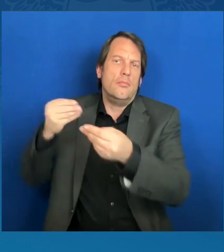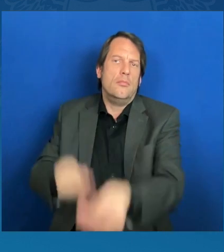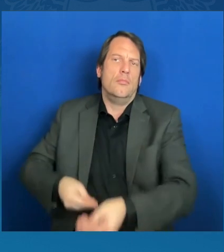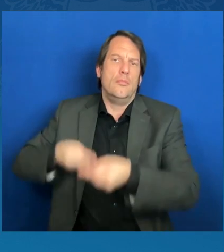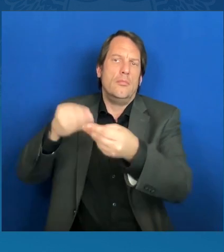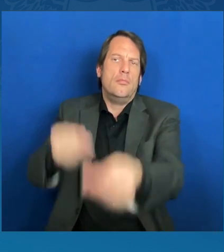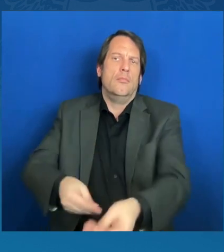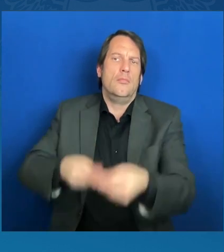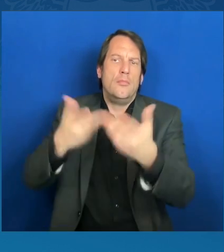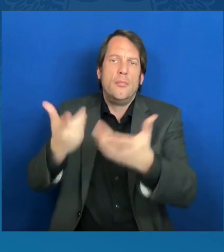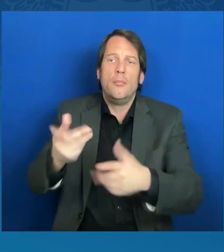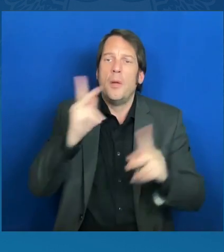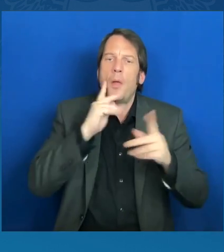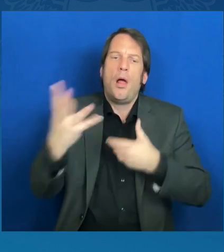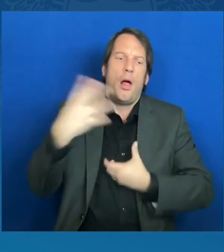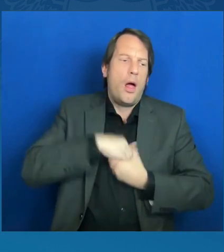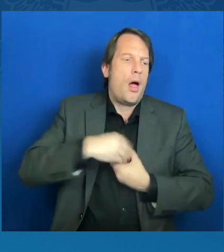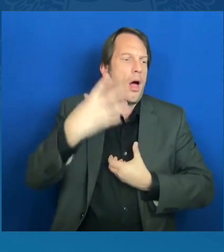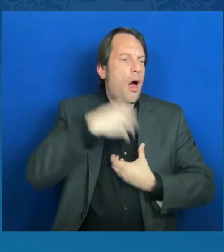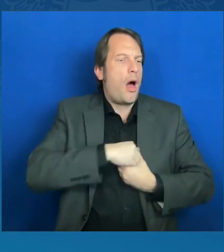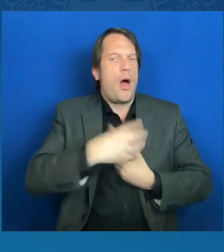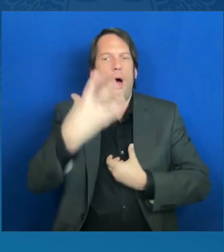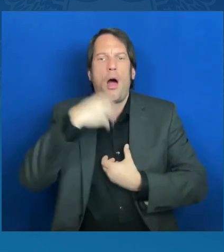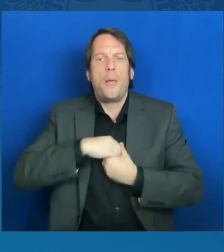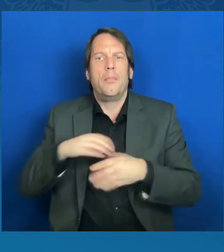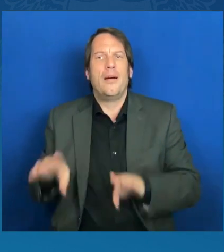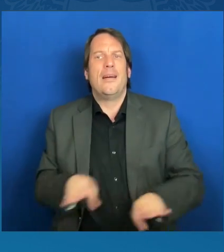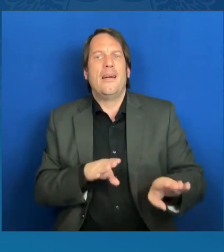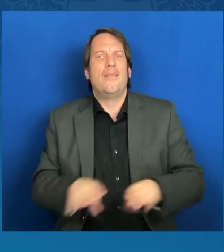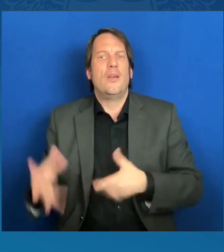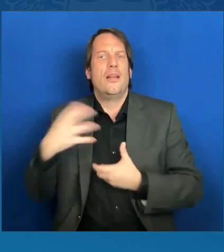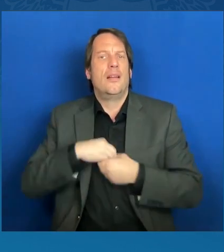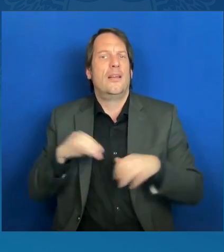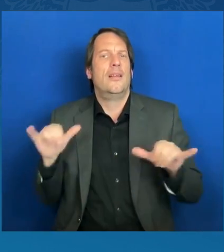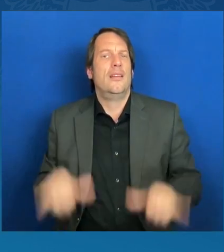It is about understanding, if we are to deal with the effects and the cause of violence,